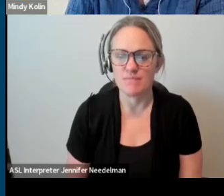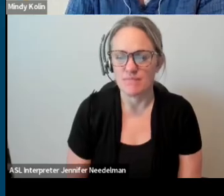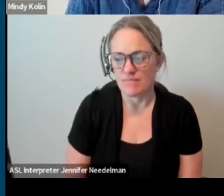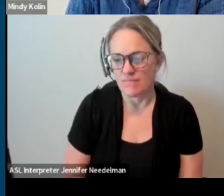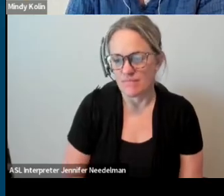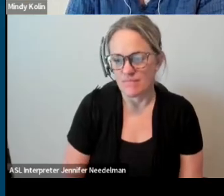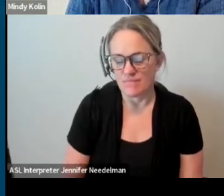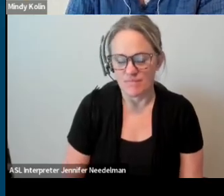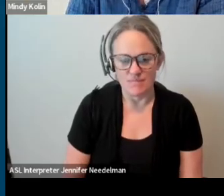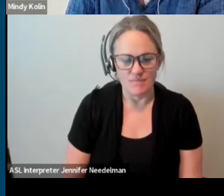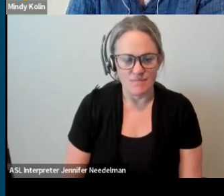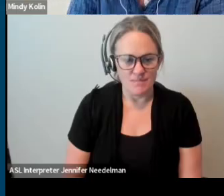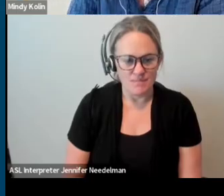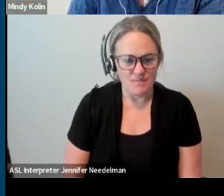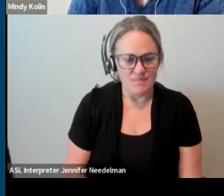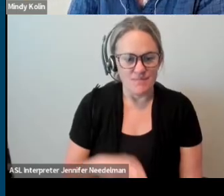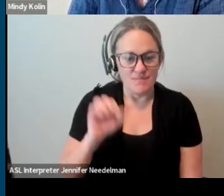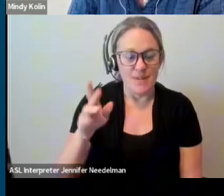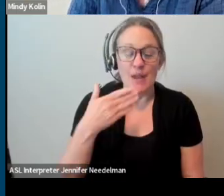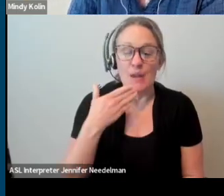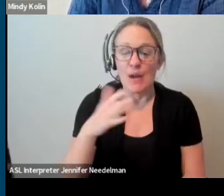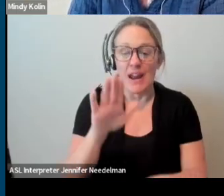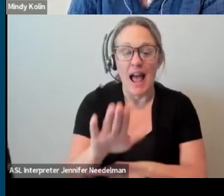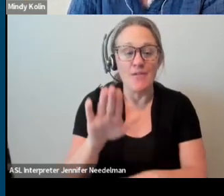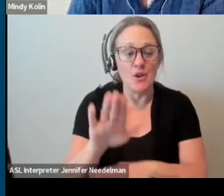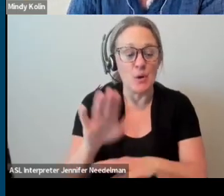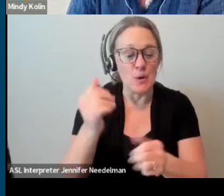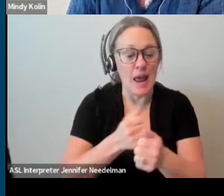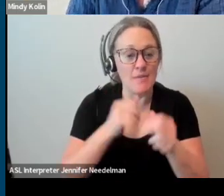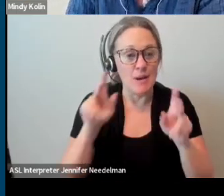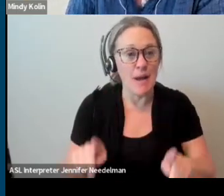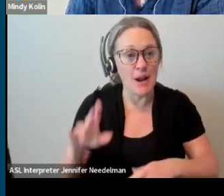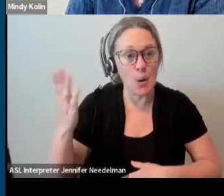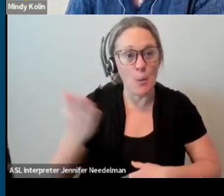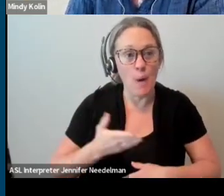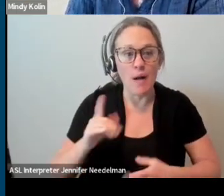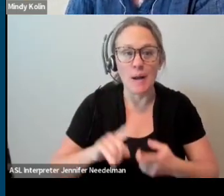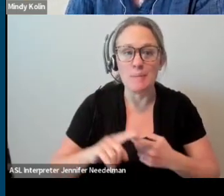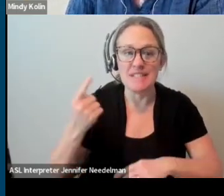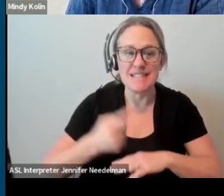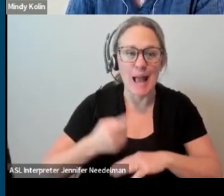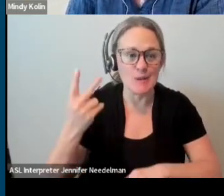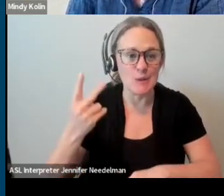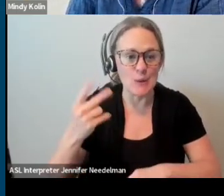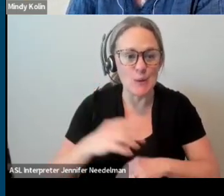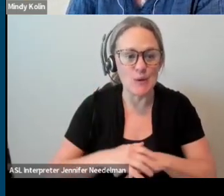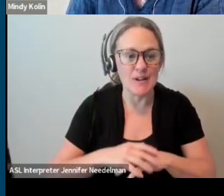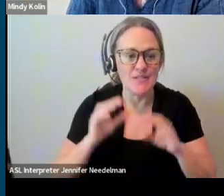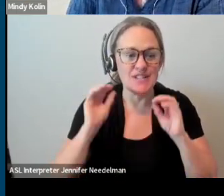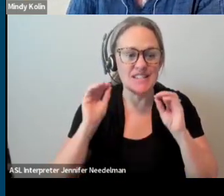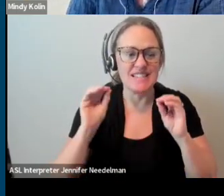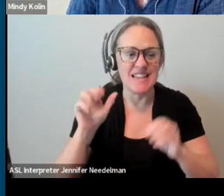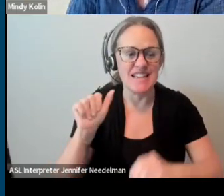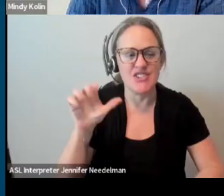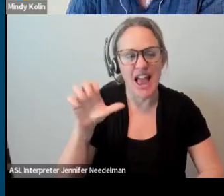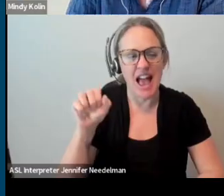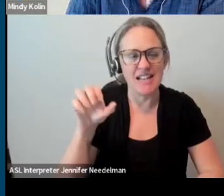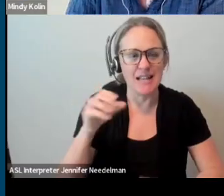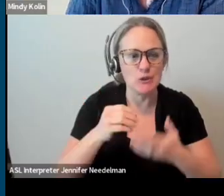Okay, good afternoon everyone. Welcome to day two of the Teach Access Student Academy.